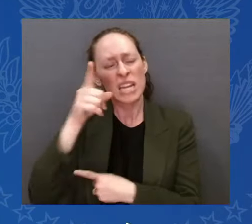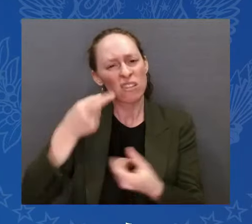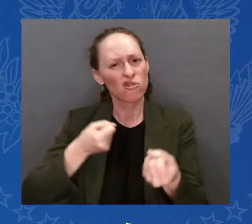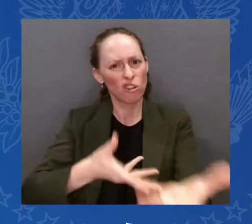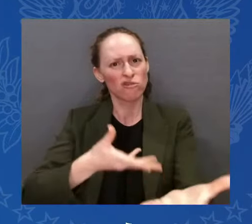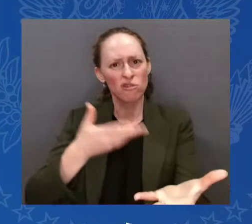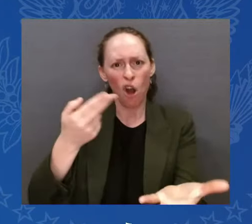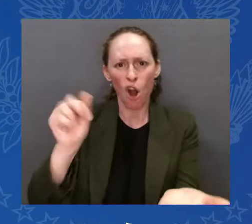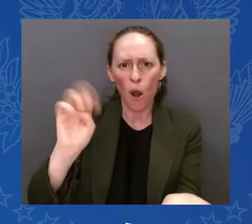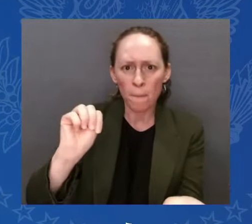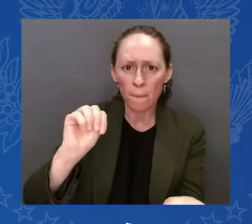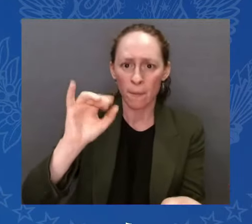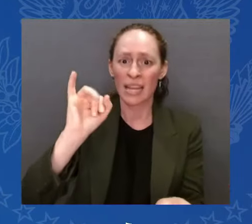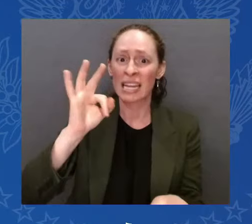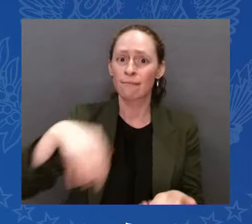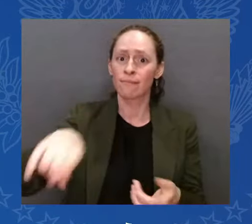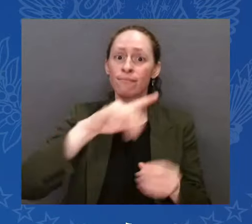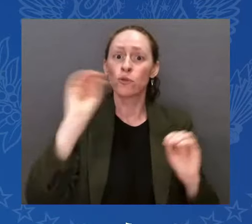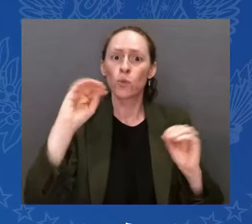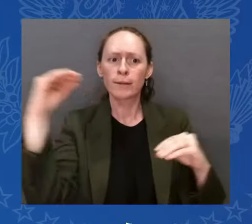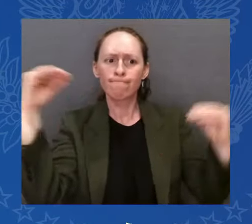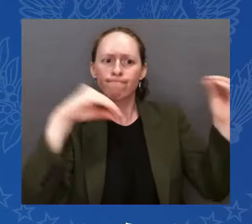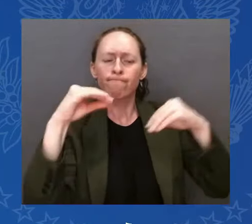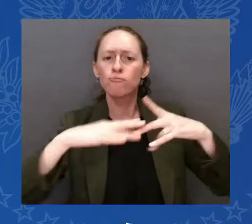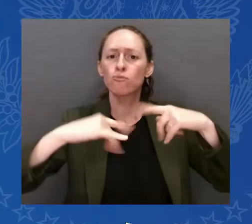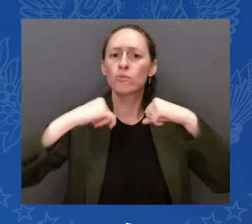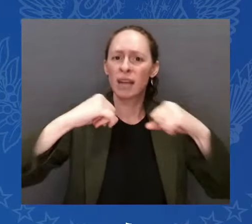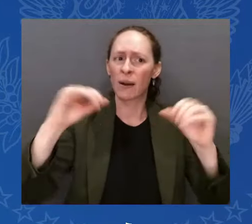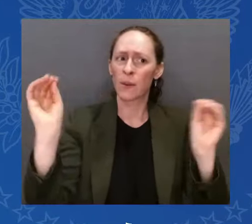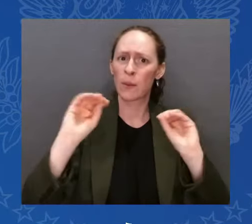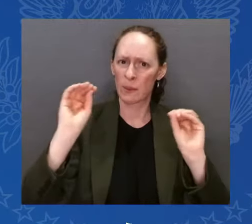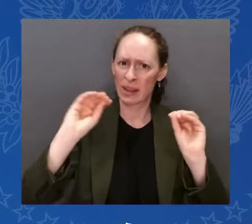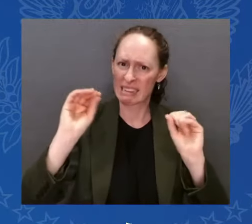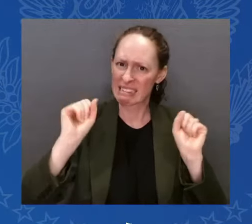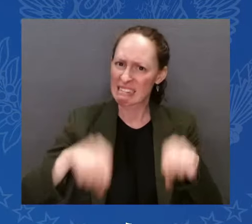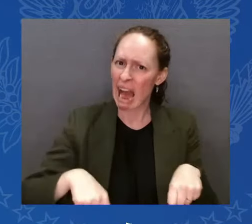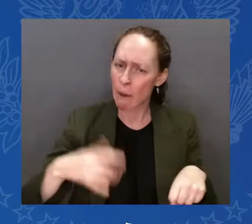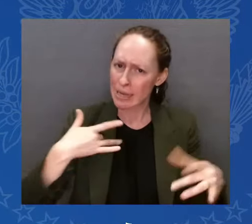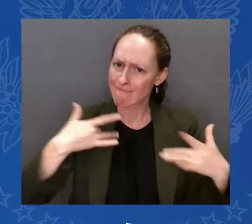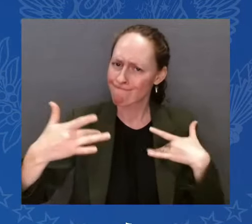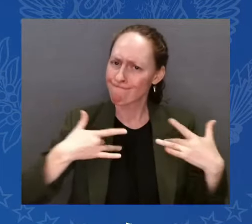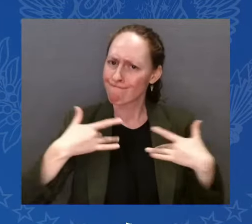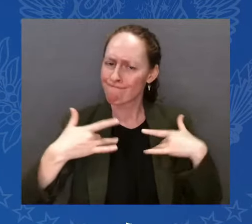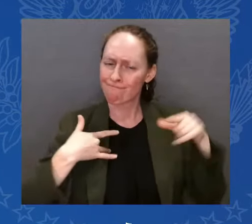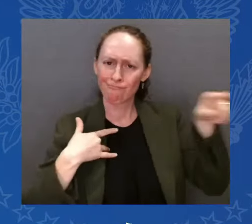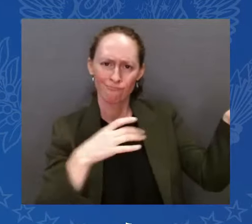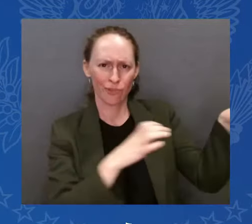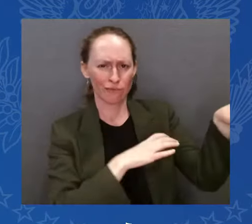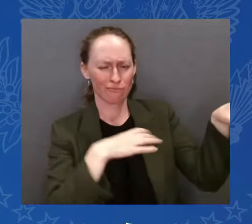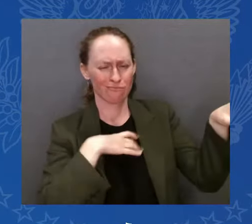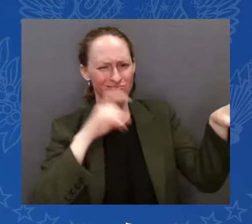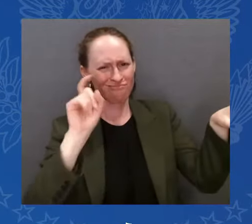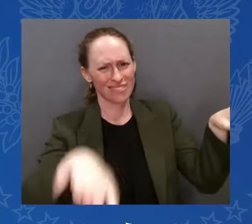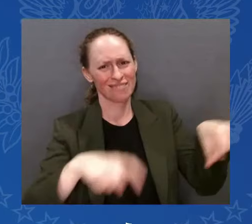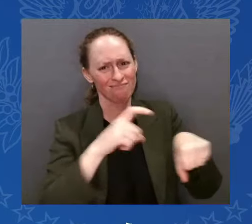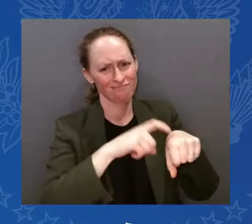that Congress needs to pass bipartisan privacy legislation to impose strict limits on personal data collection,